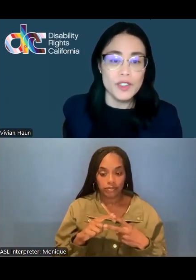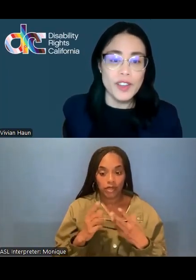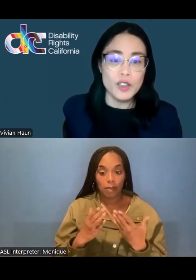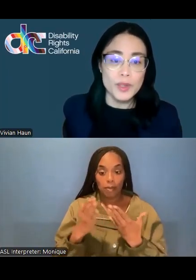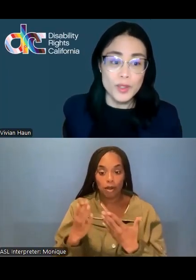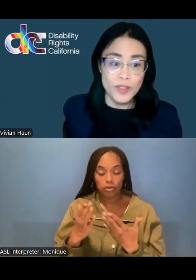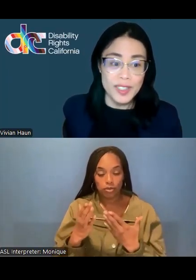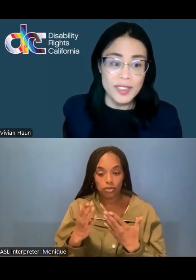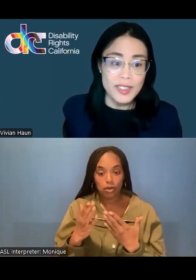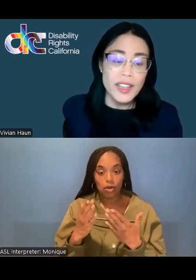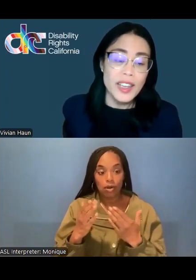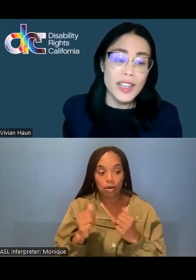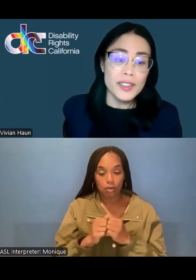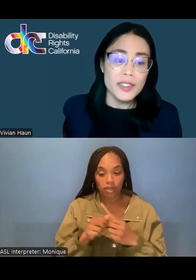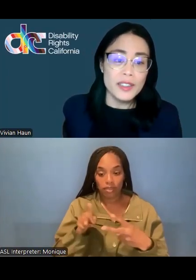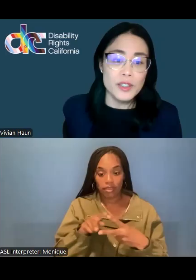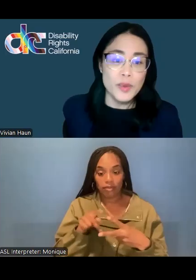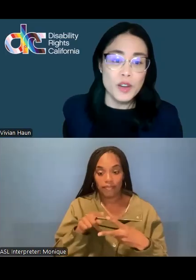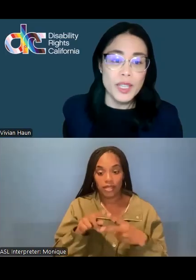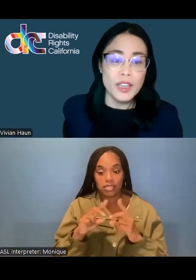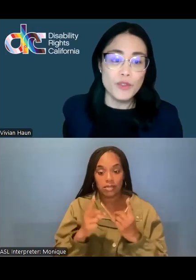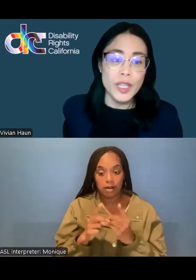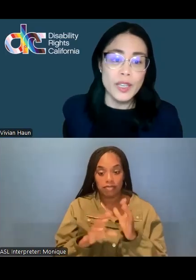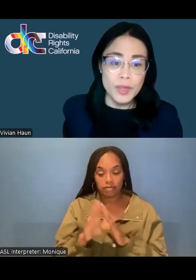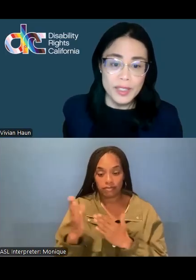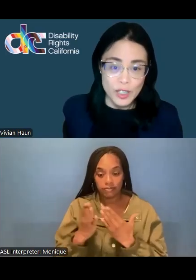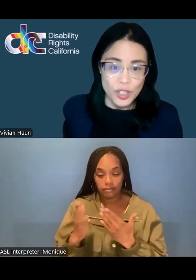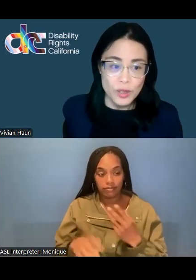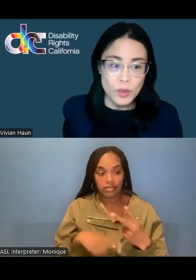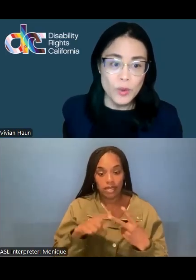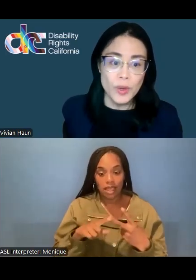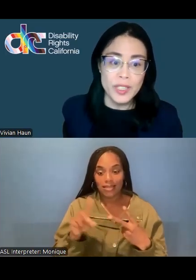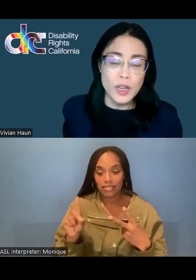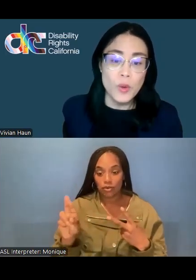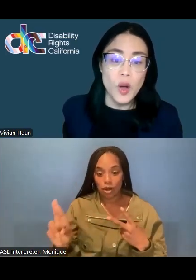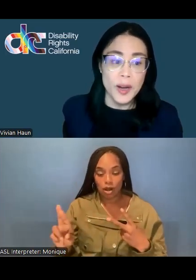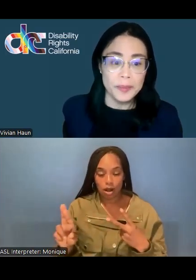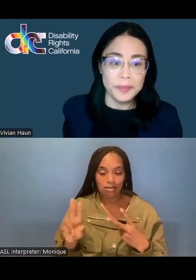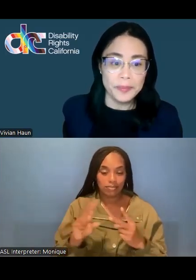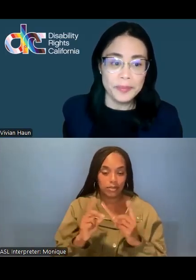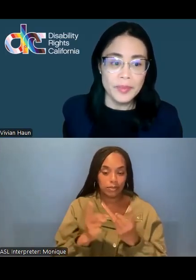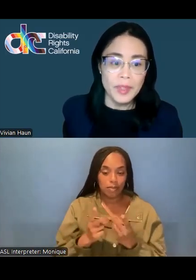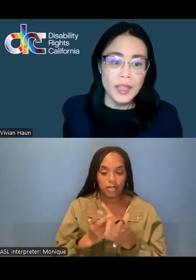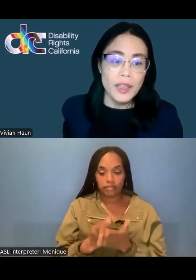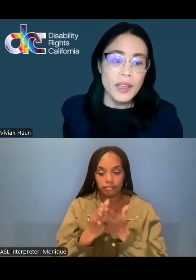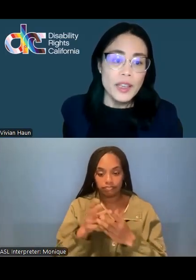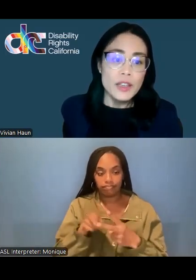of Developmental Services and the Department of Rehabilitation. Or DOR.